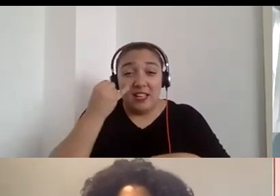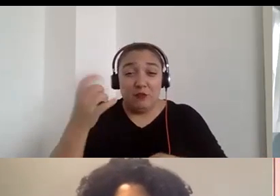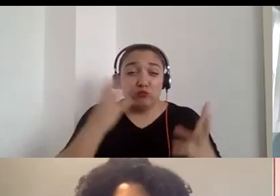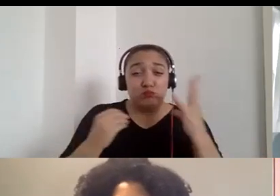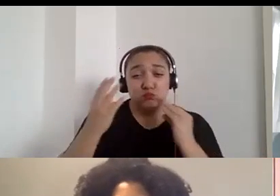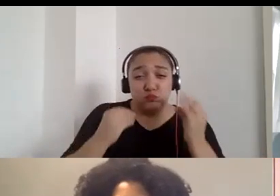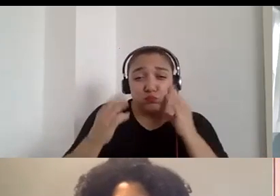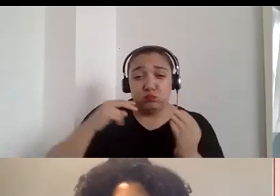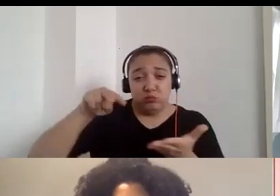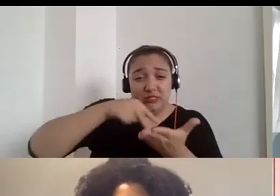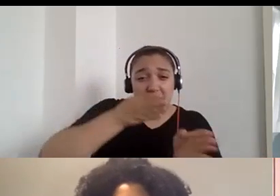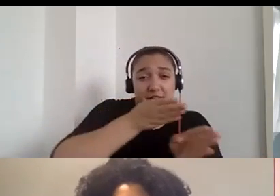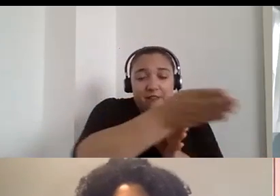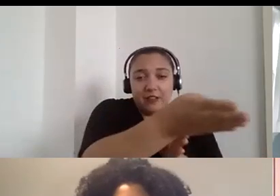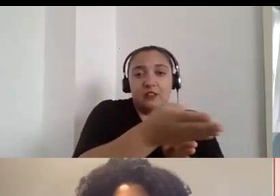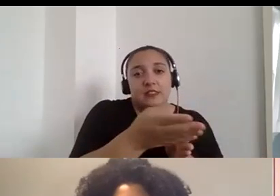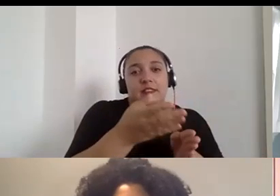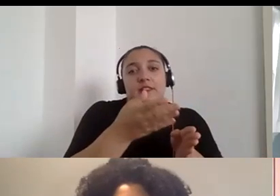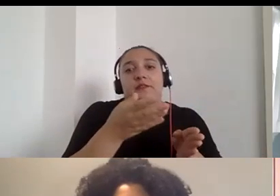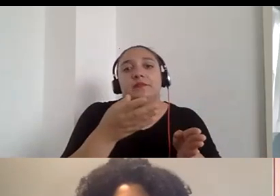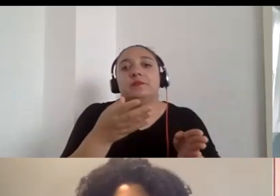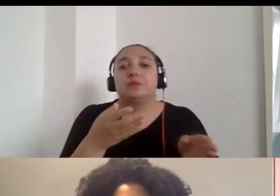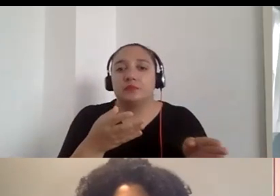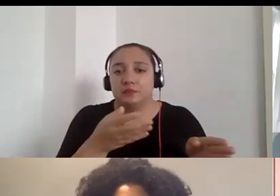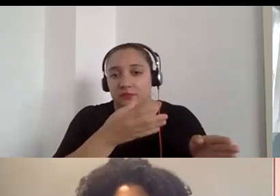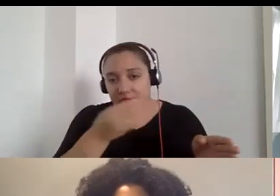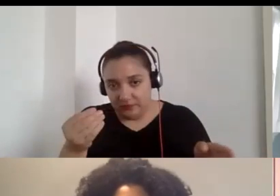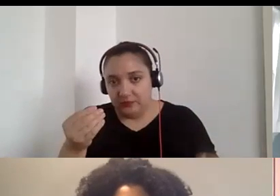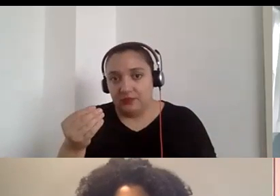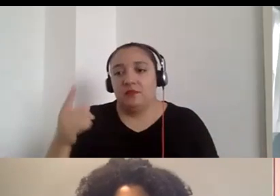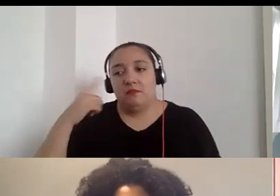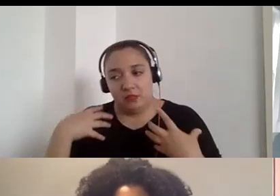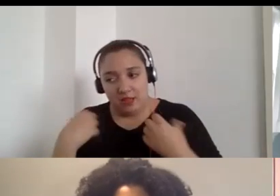dance field and with mental health, mental illness.